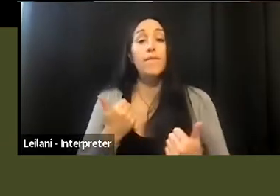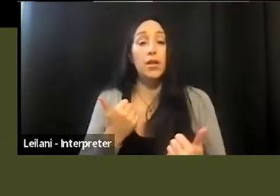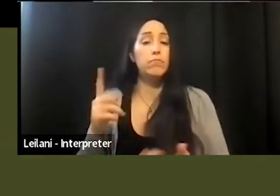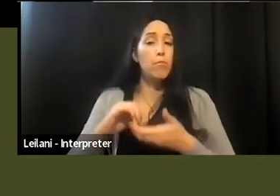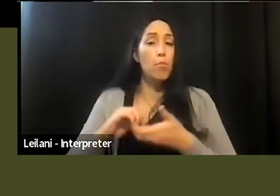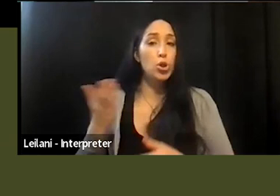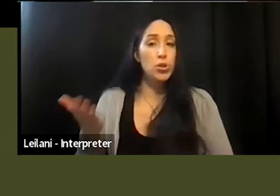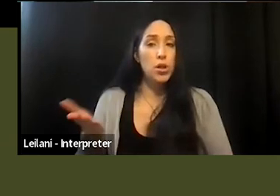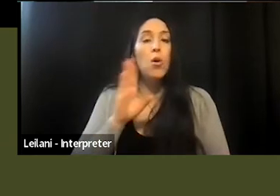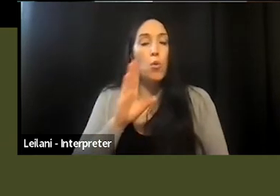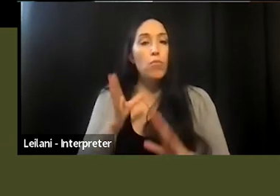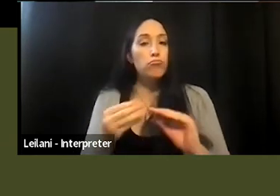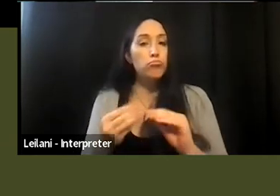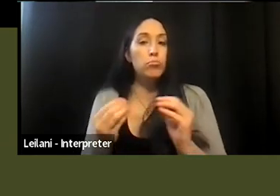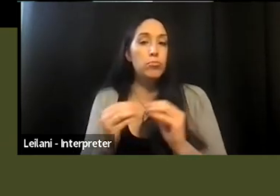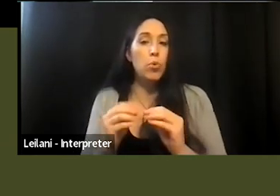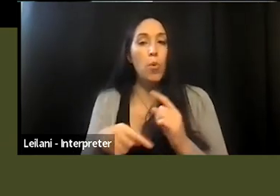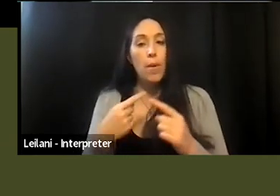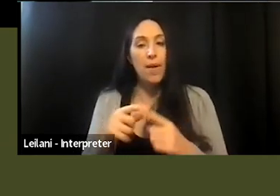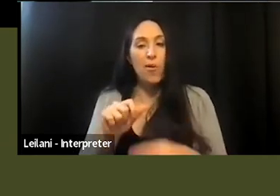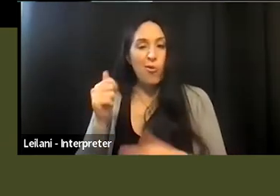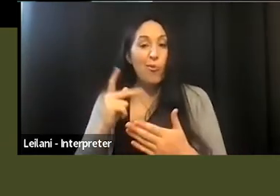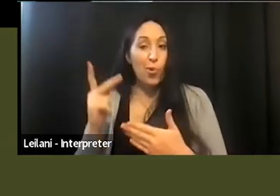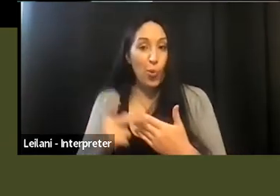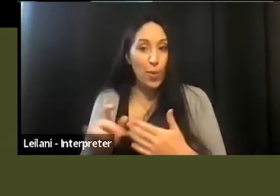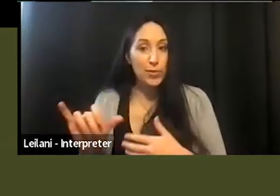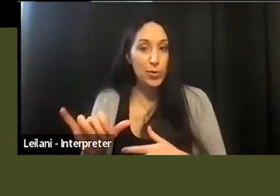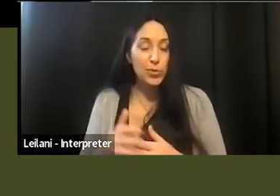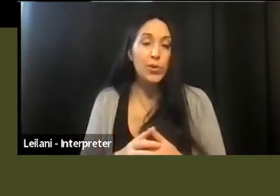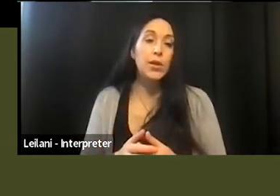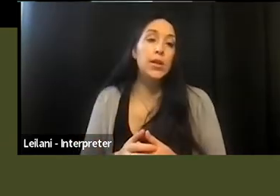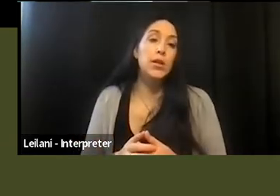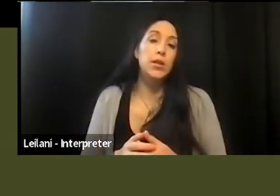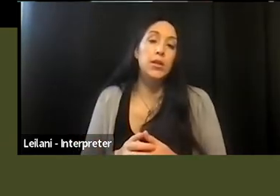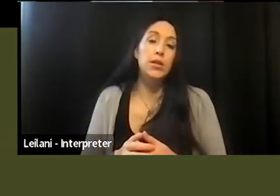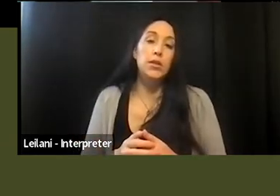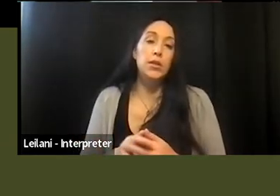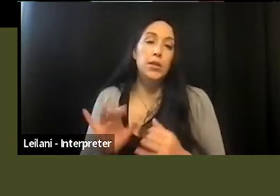that we have going on as well. And lastly...